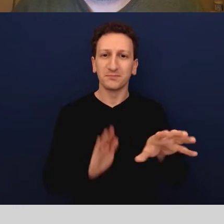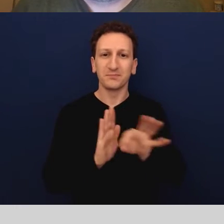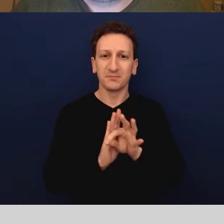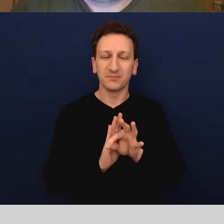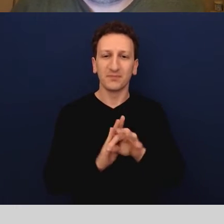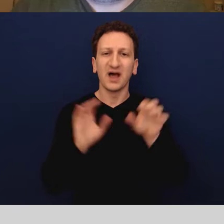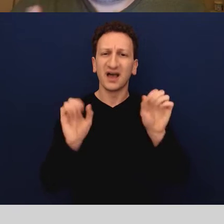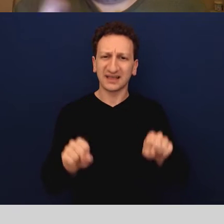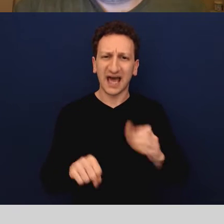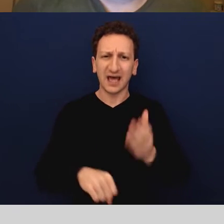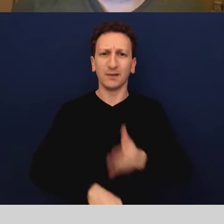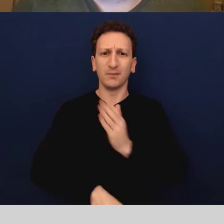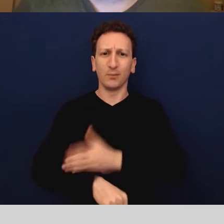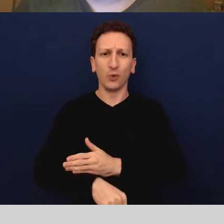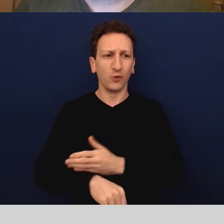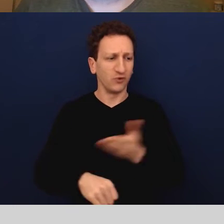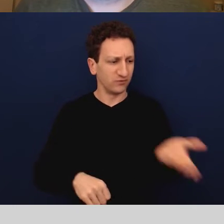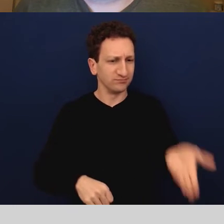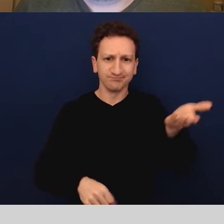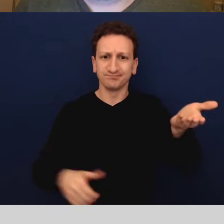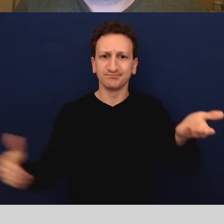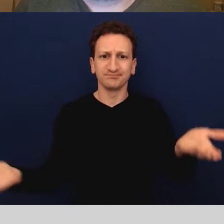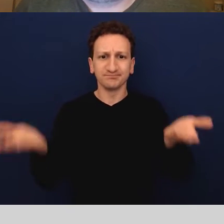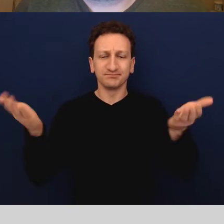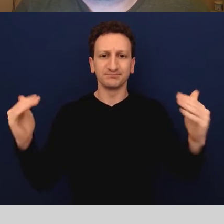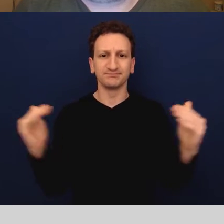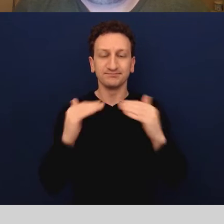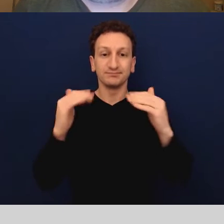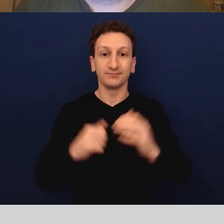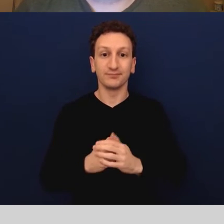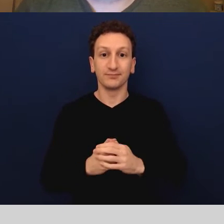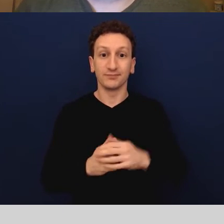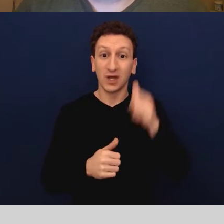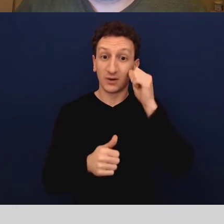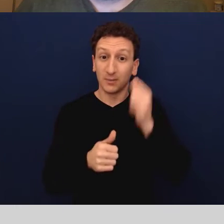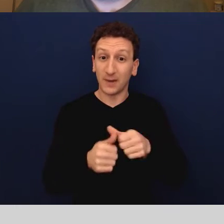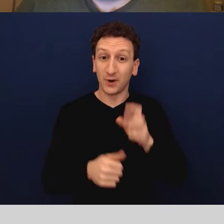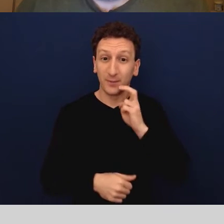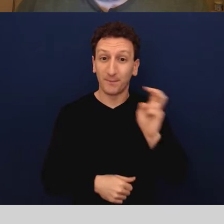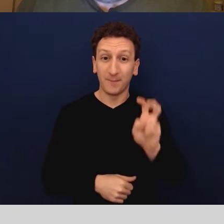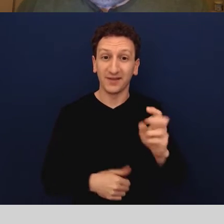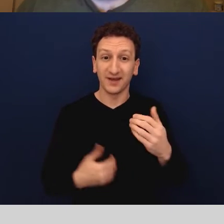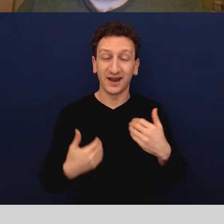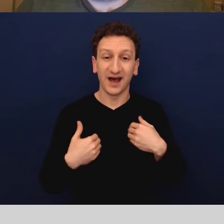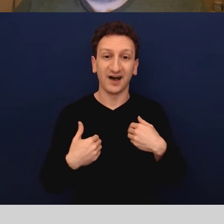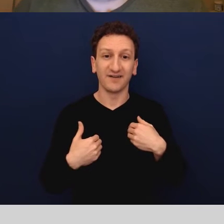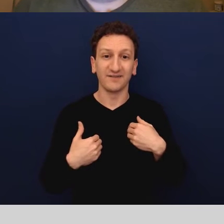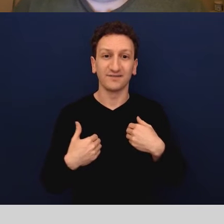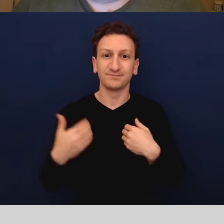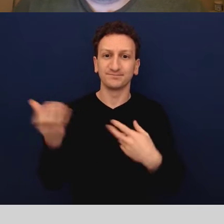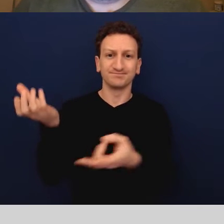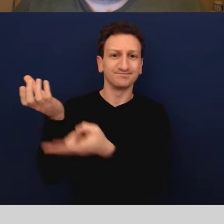Well, there's one more thing that Python has. It has PyPI. I haven't checked yesterday or today.